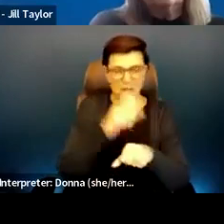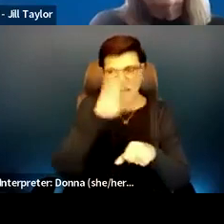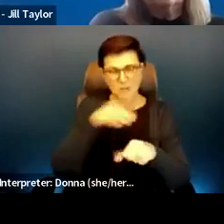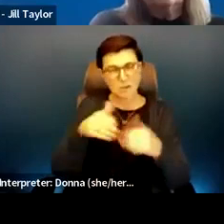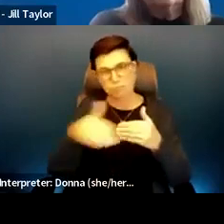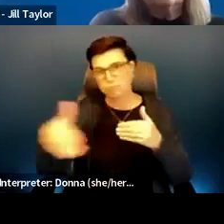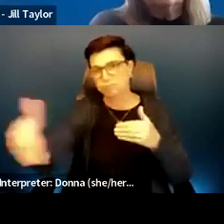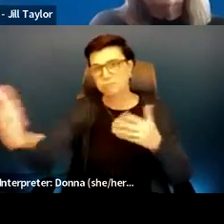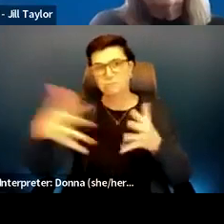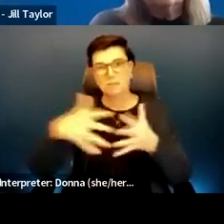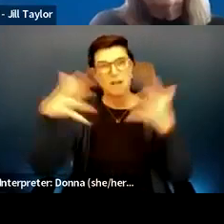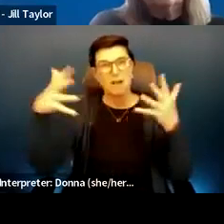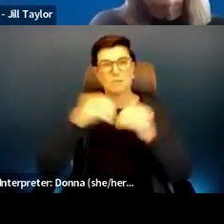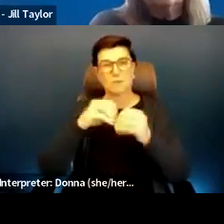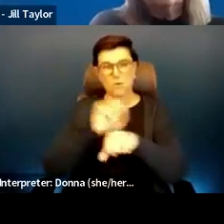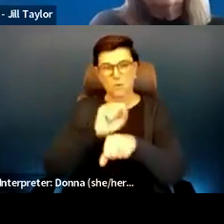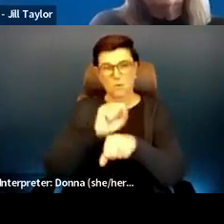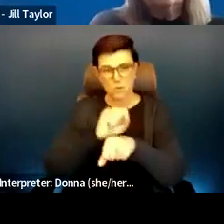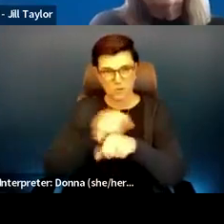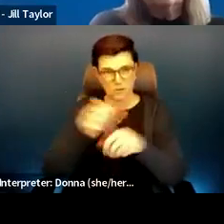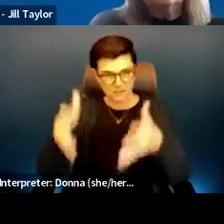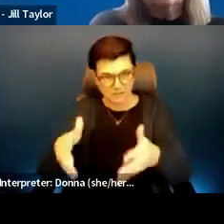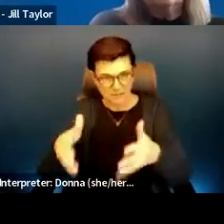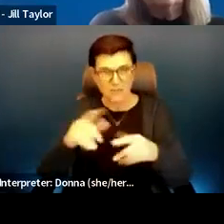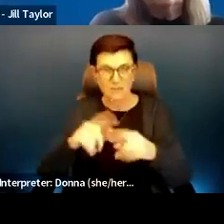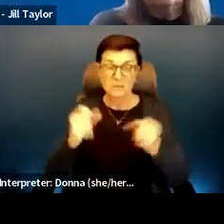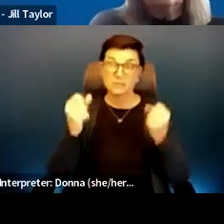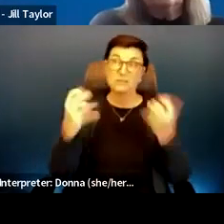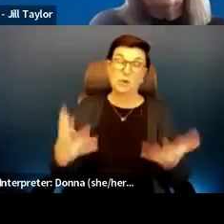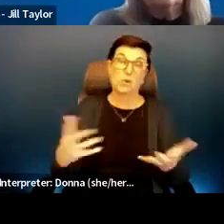There's so many needs, you know, that the infrastructure has,